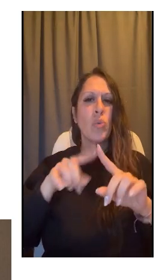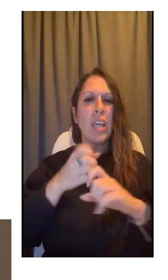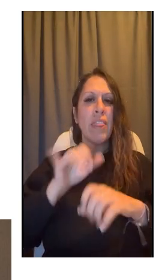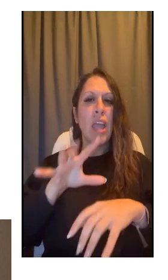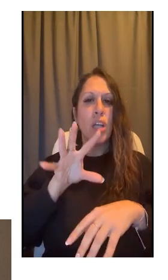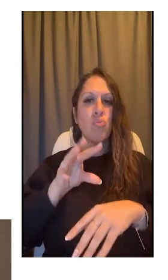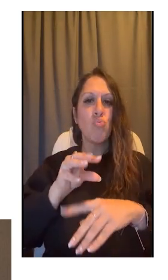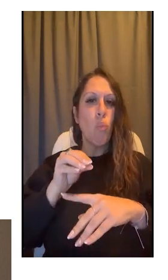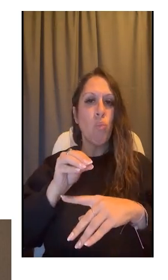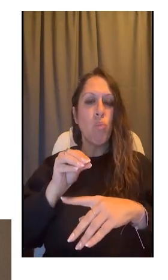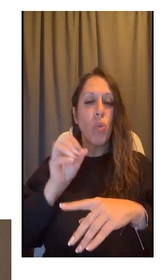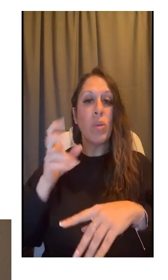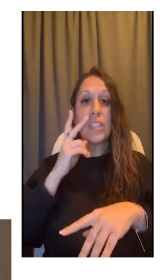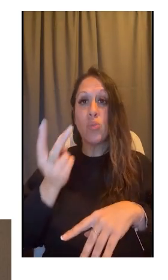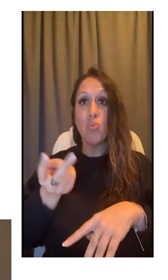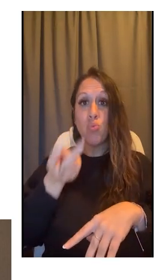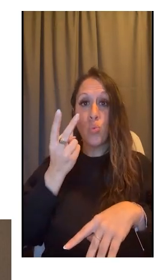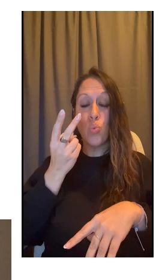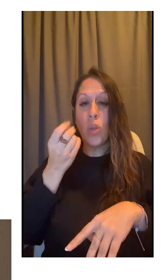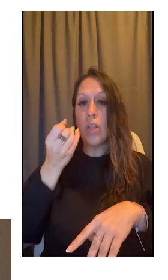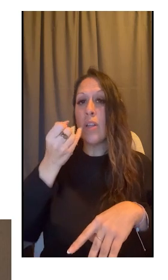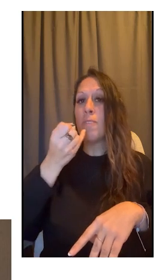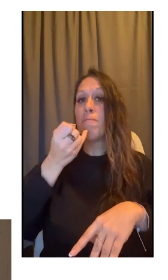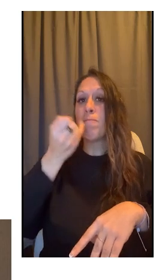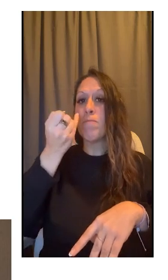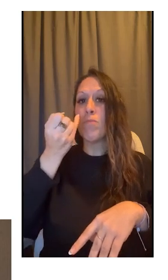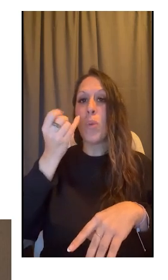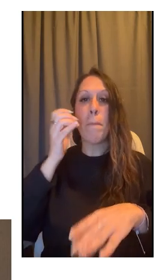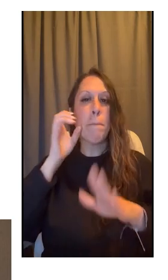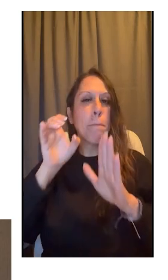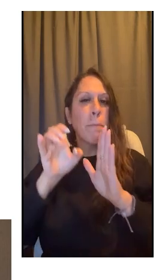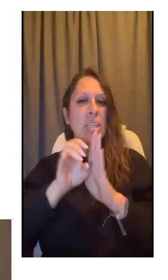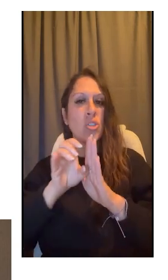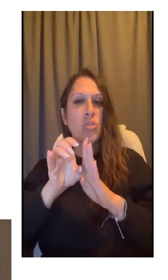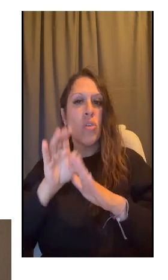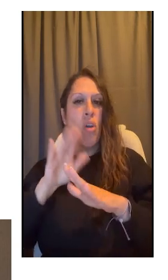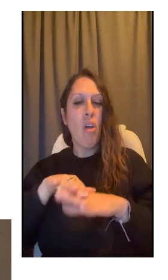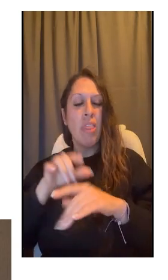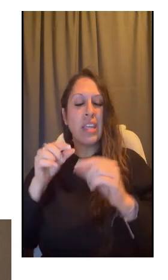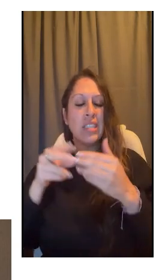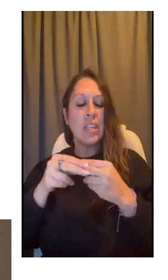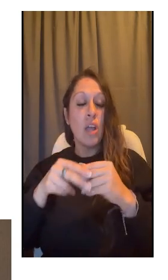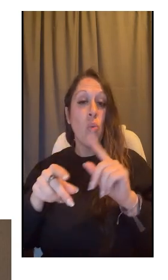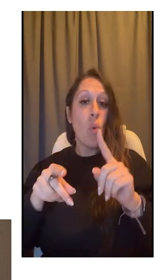there are two low lying upper lip fnla on the slide. The one on the left is very flexible and